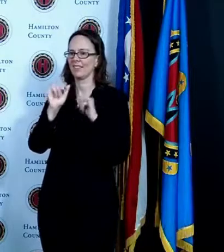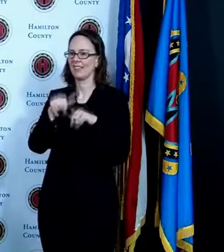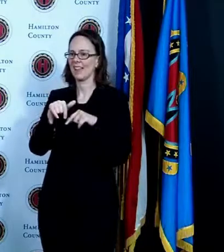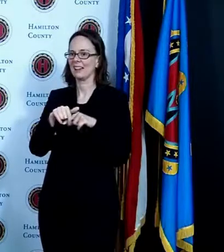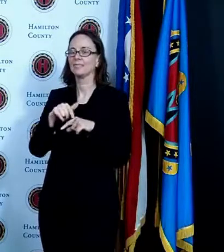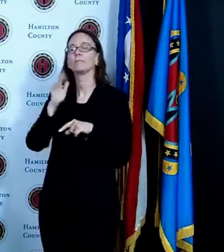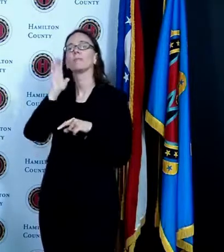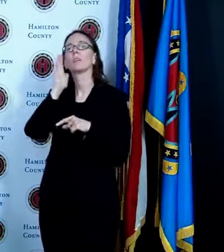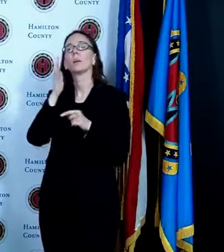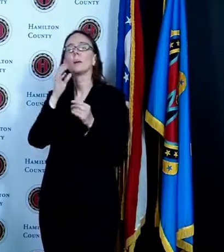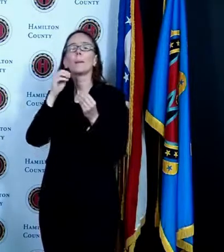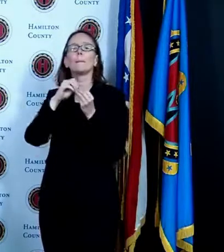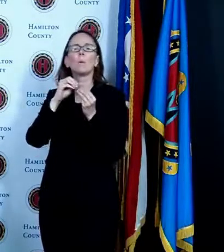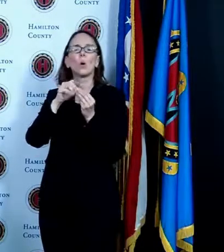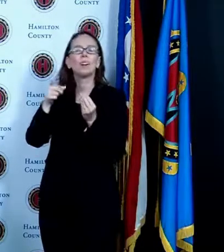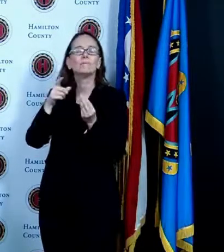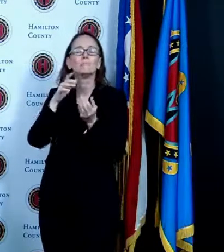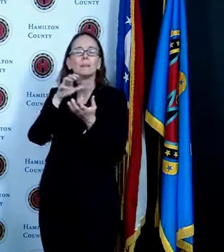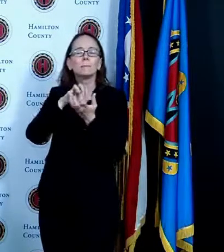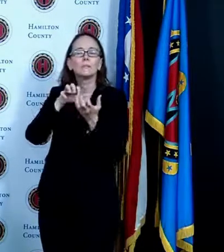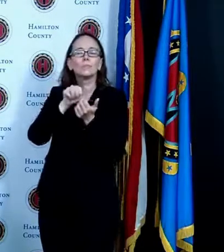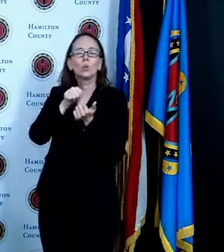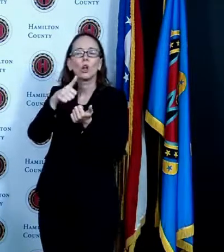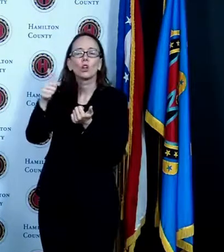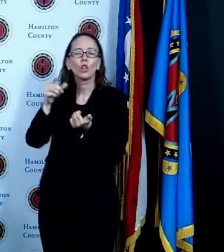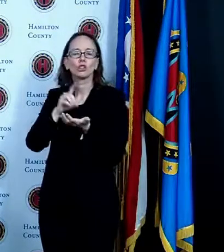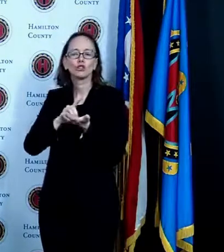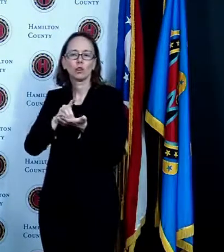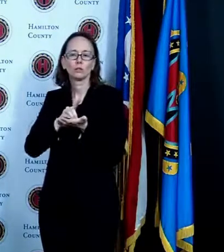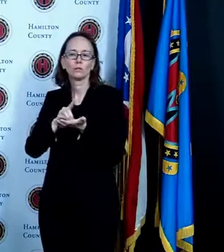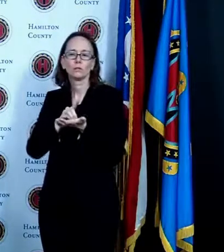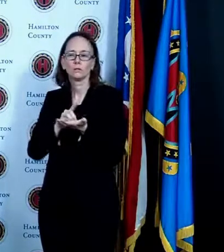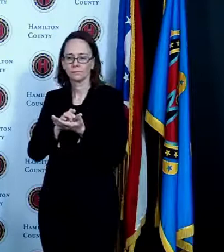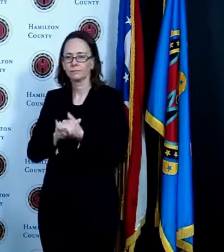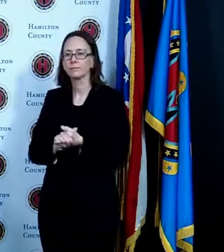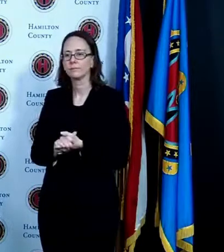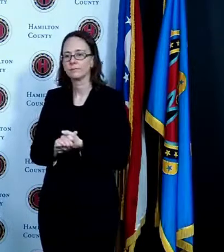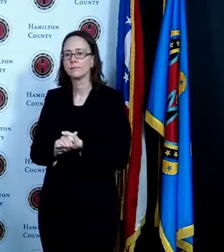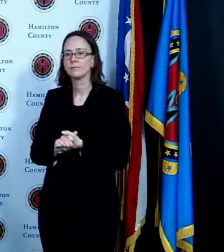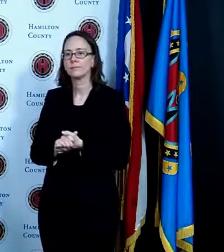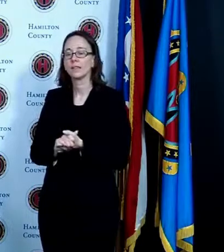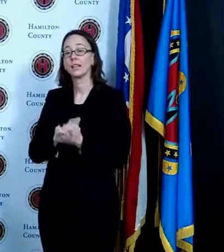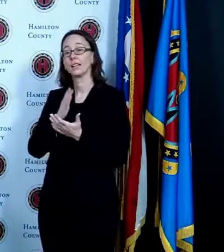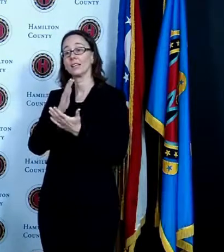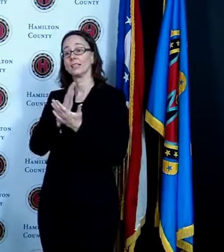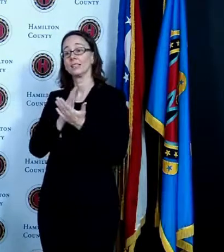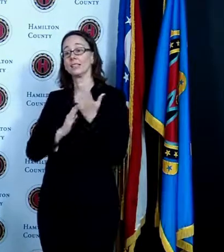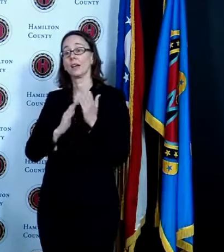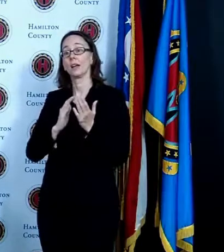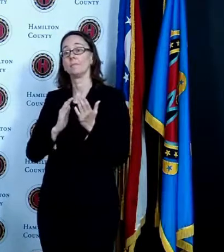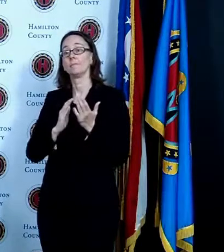stressors of Covid-19 and the isolation of being at home has limited their